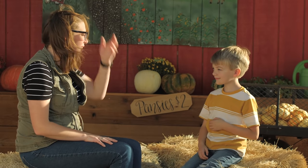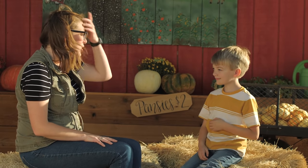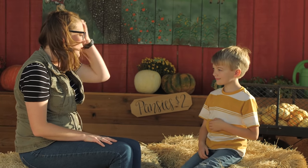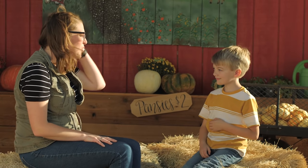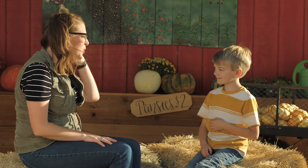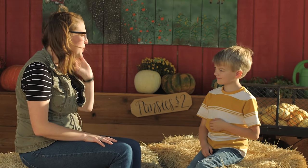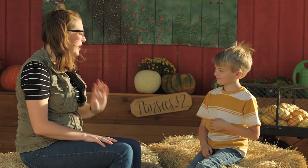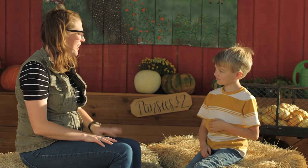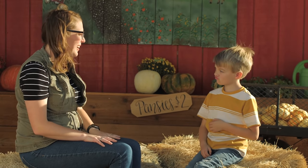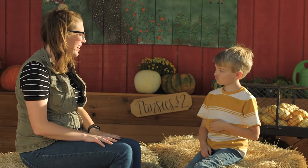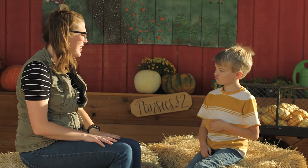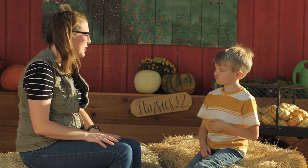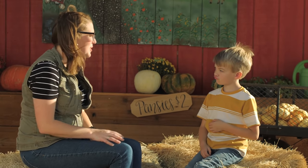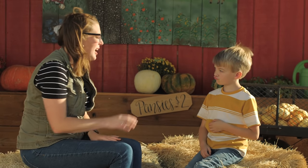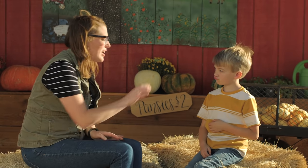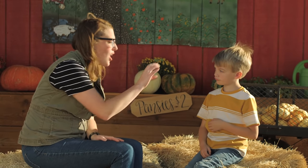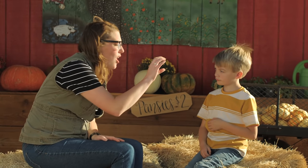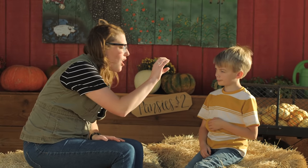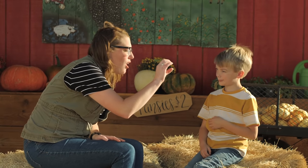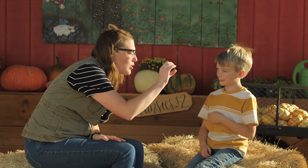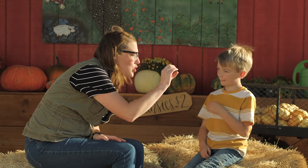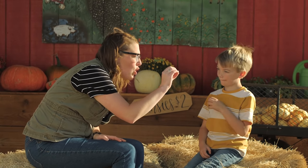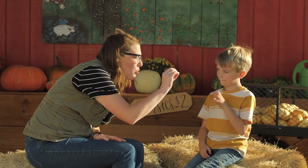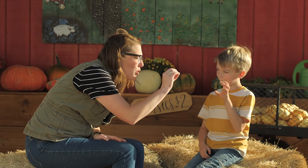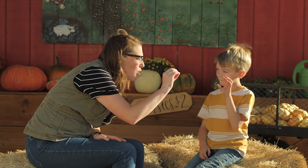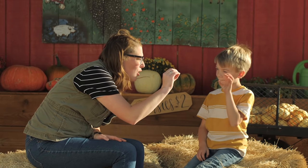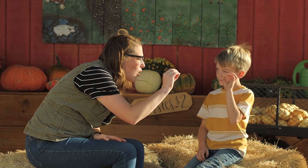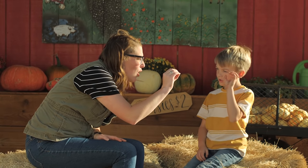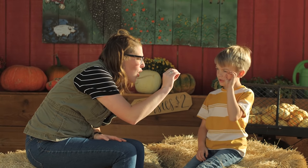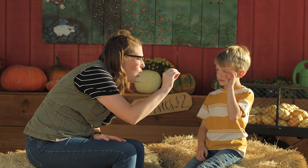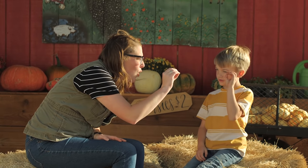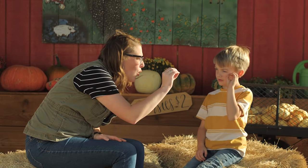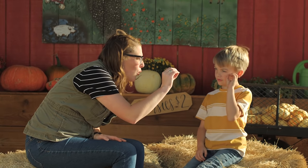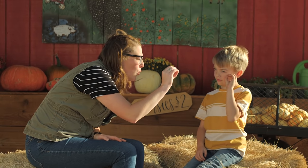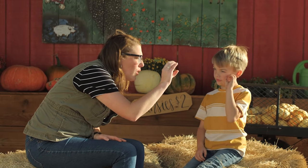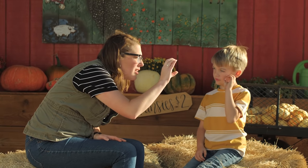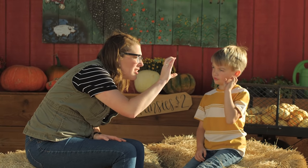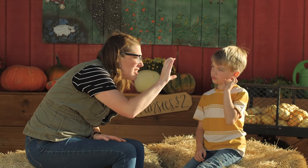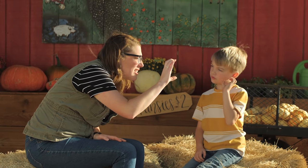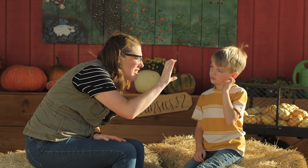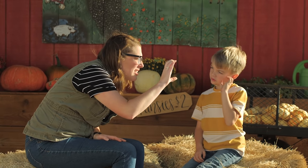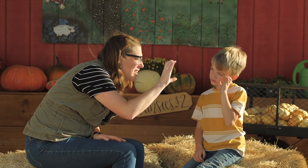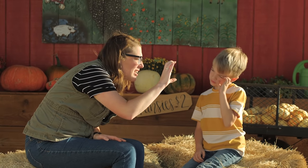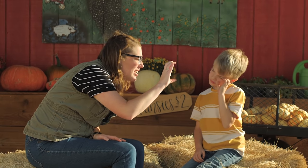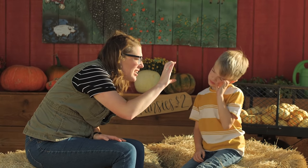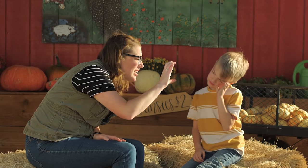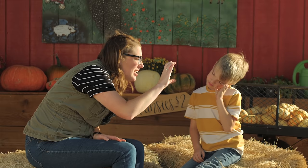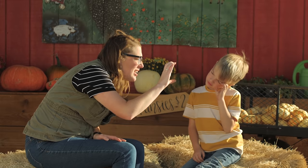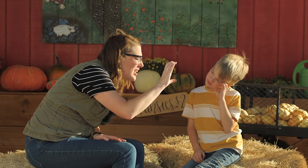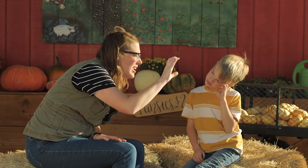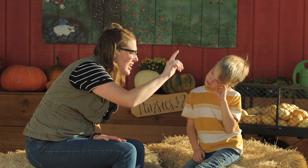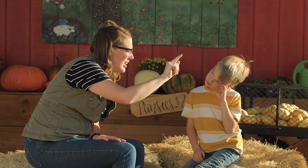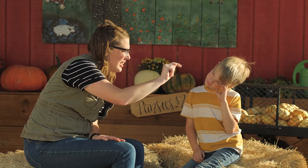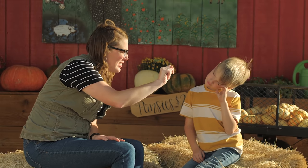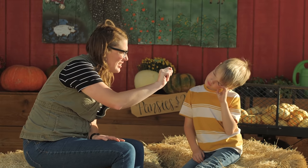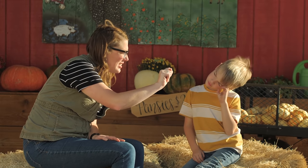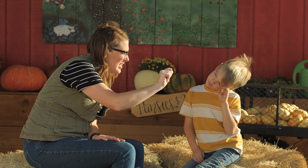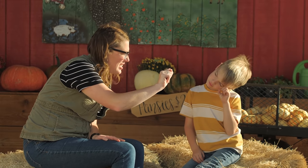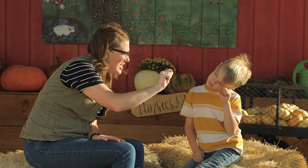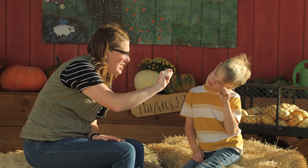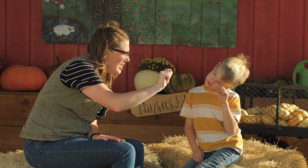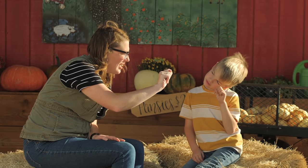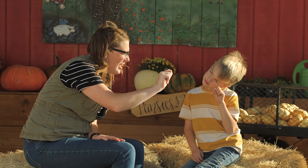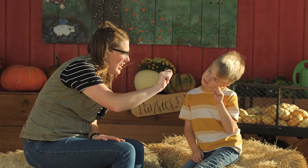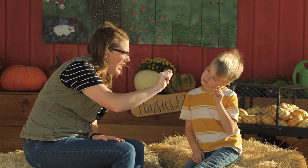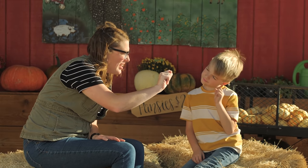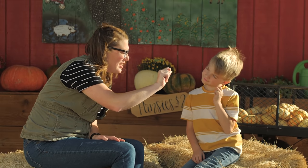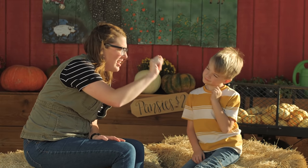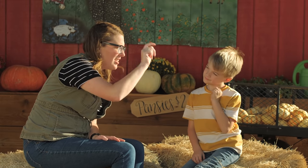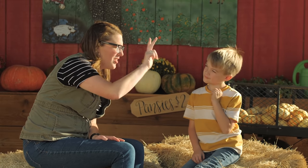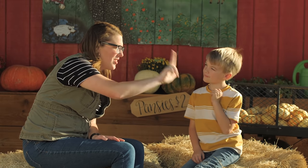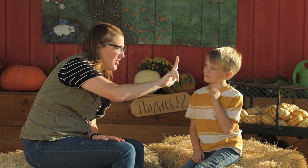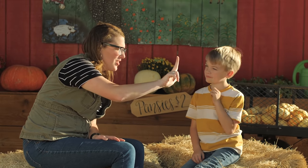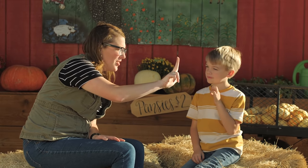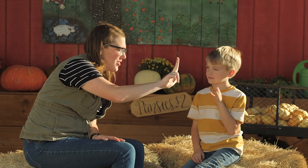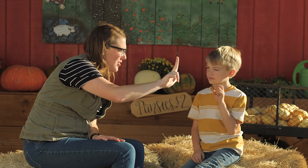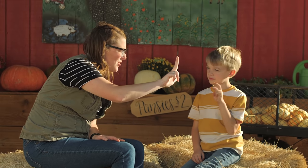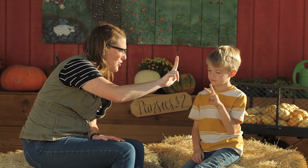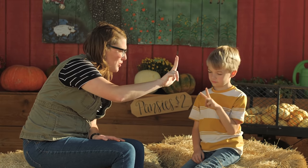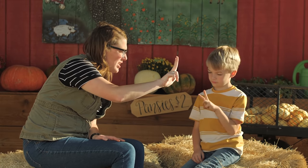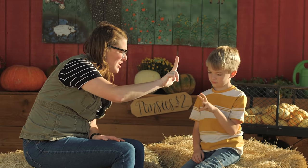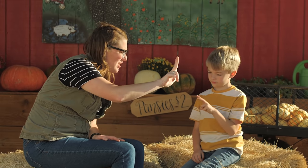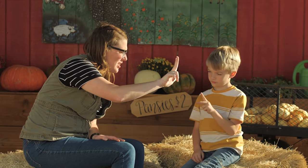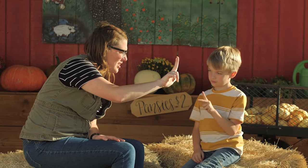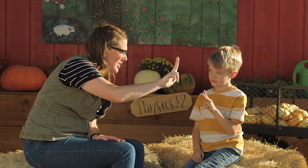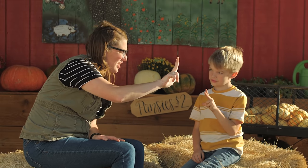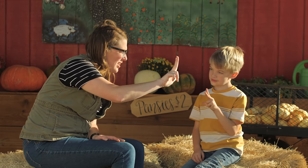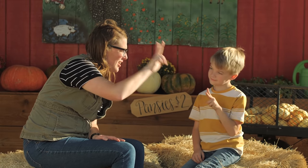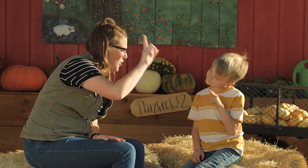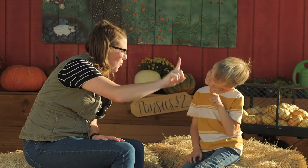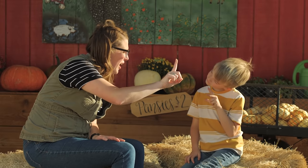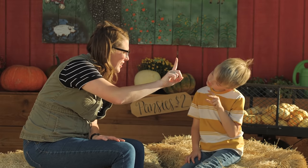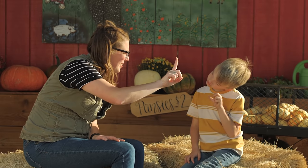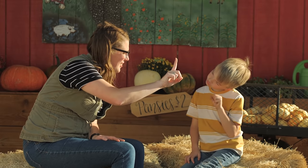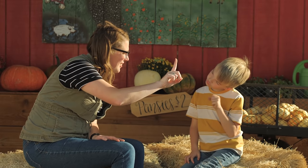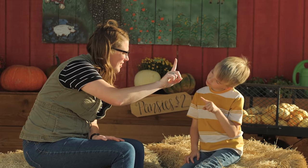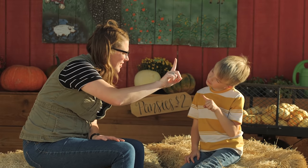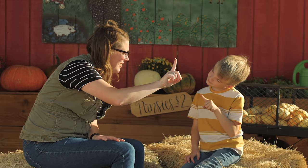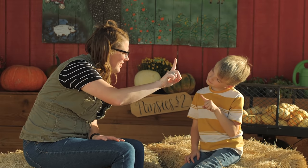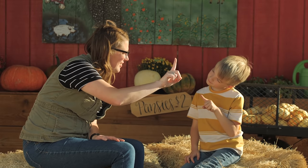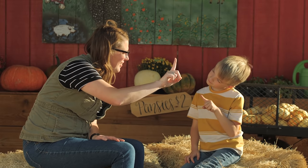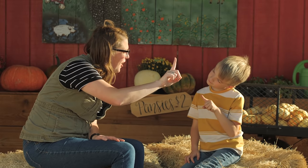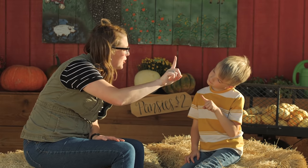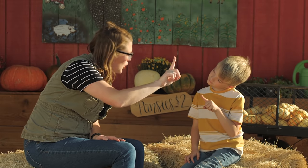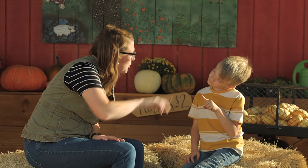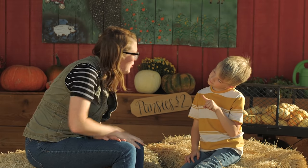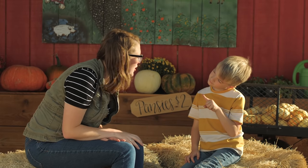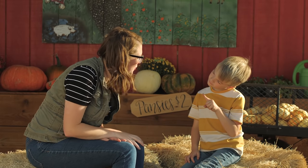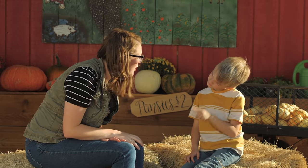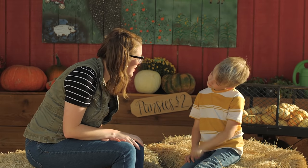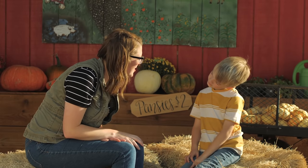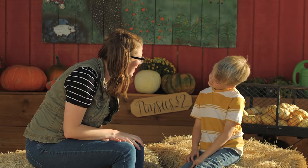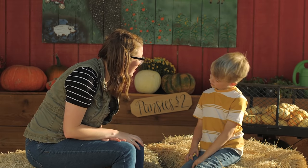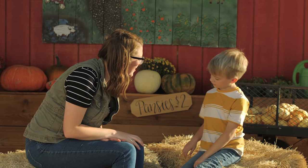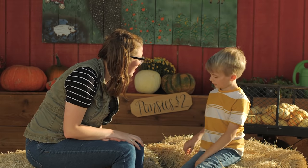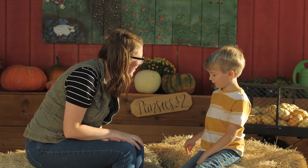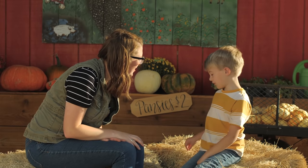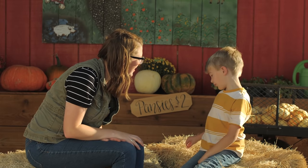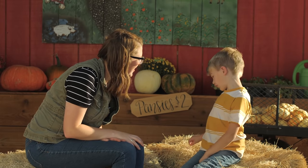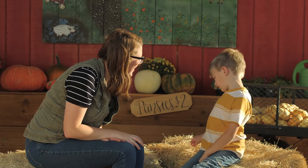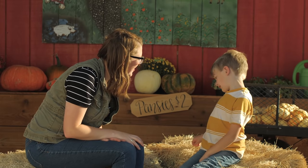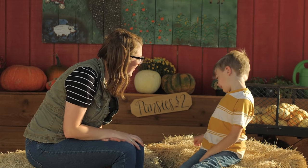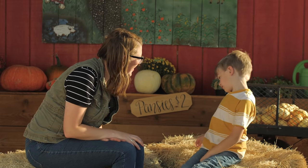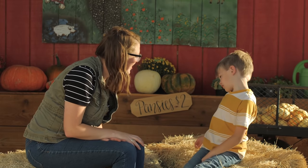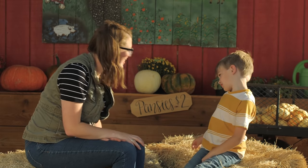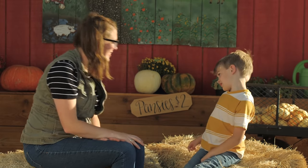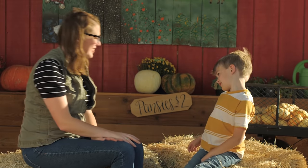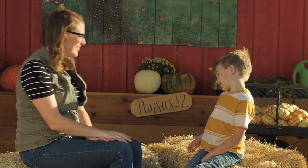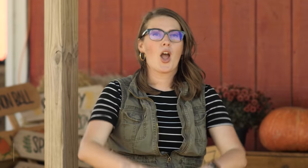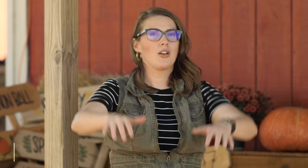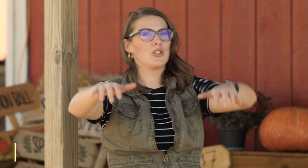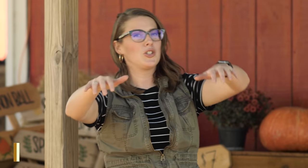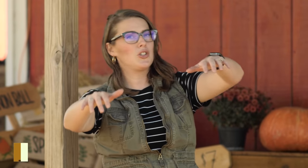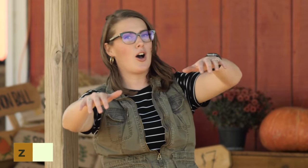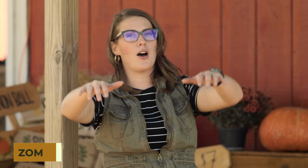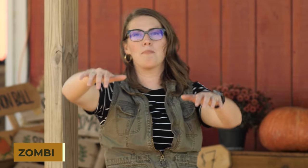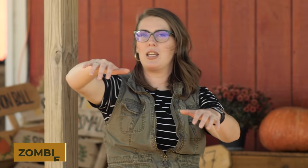can you can you sign October? O-C-T and then 3----1, October 31st October 31st. 'Zombie,